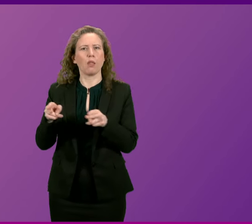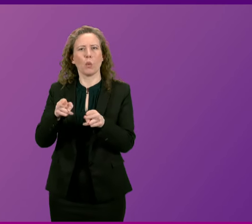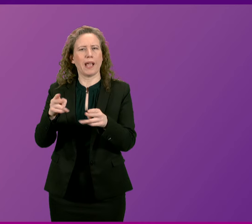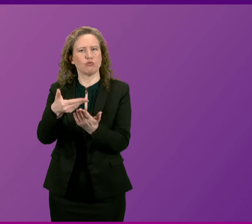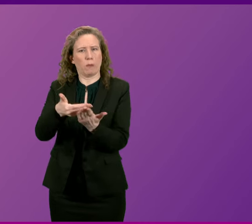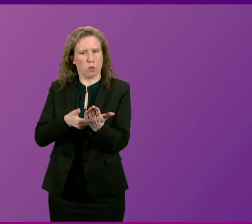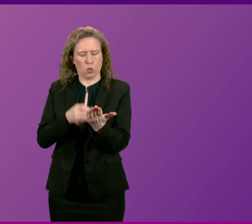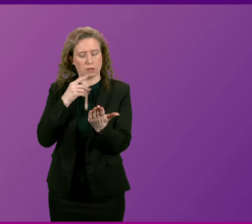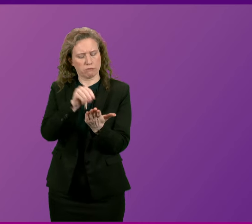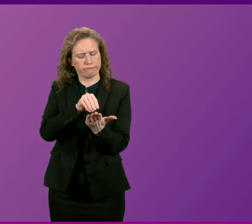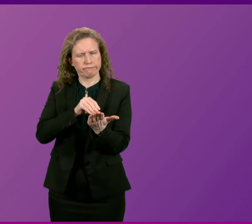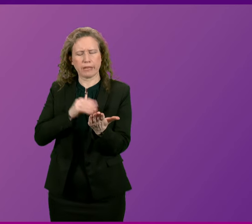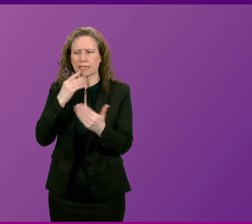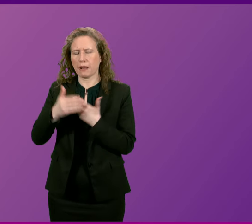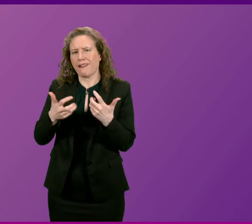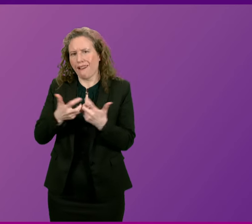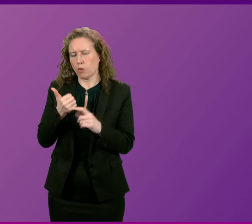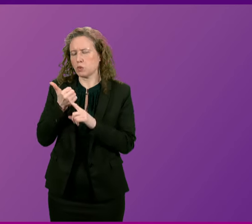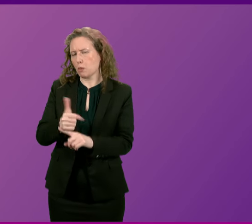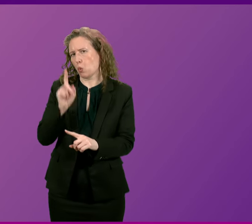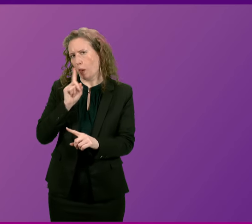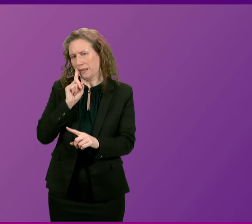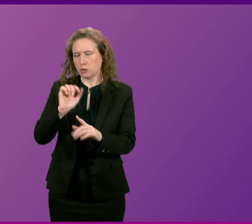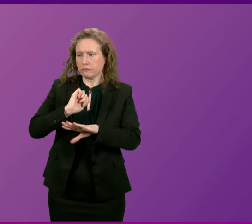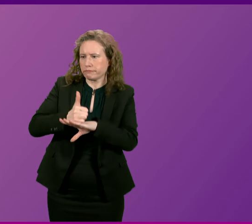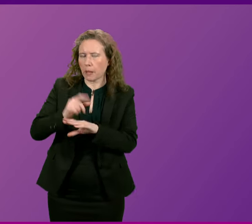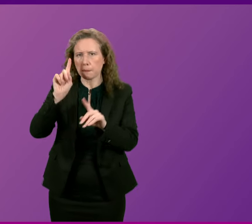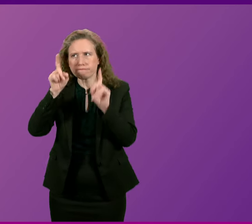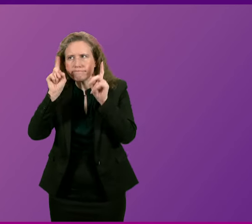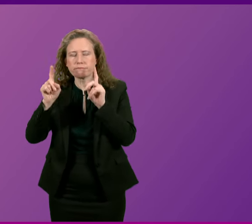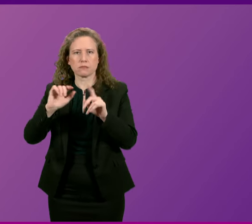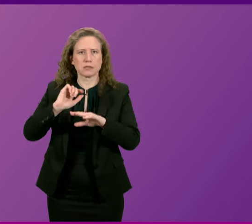how support for women in entrepreneurship can best be delivered and addresses the barriers